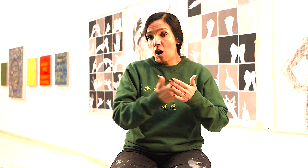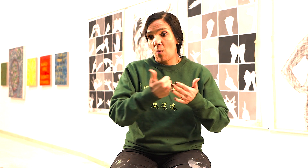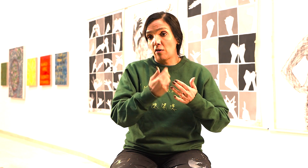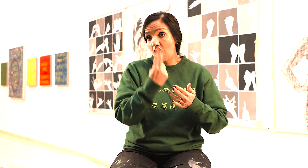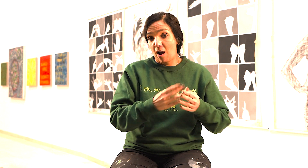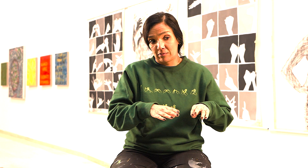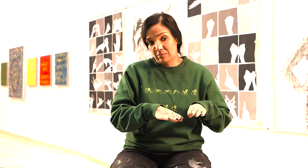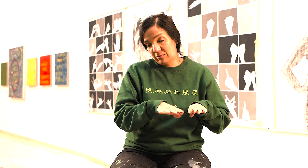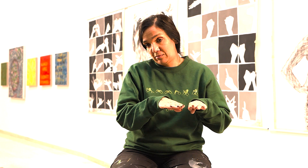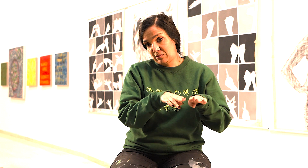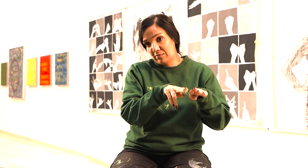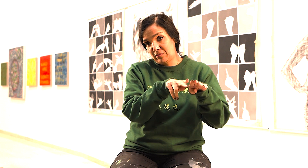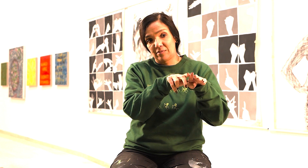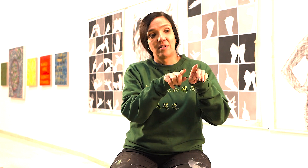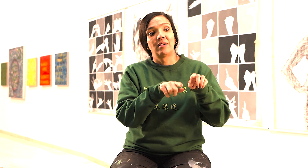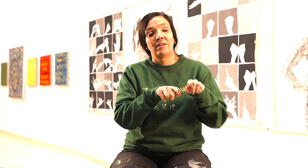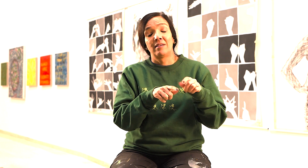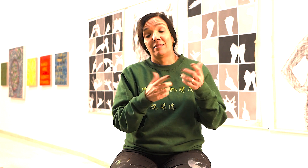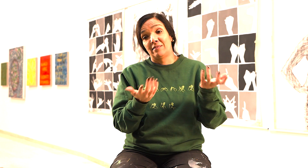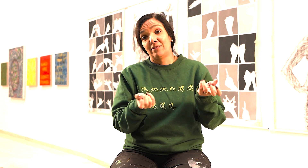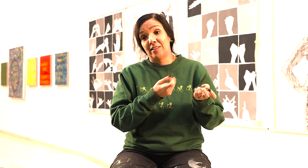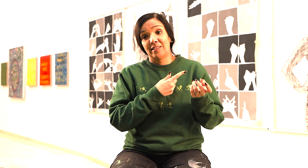So, I always did art,